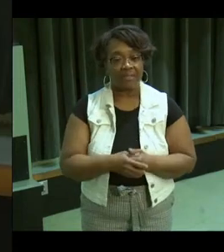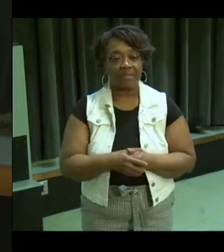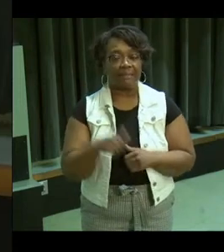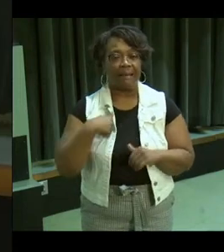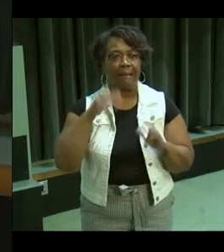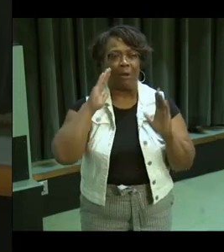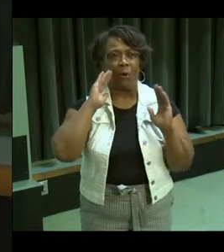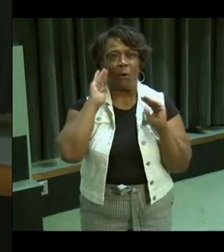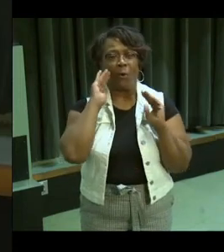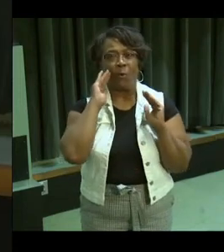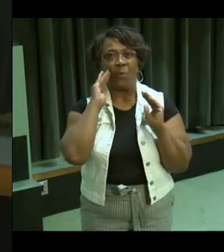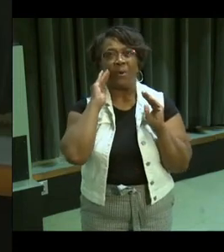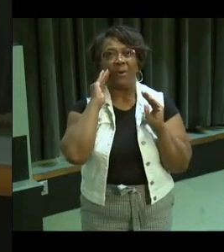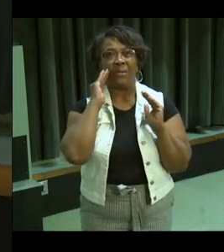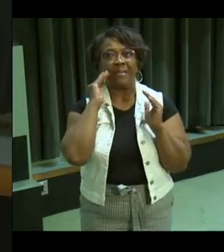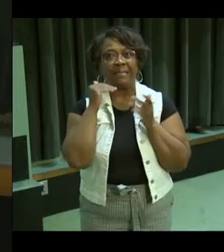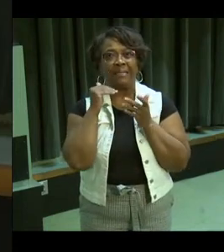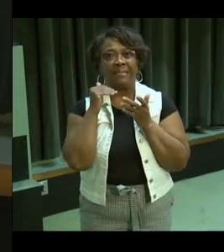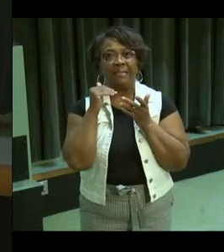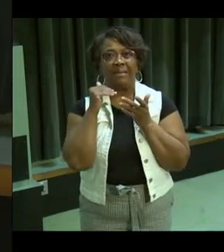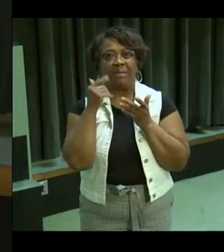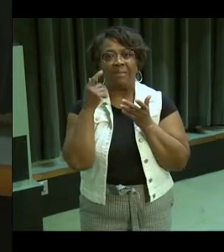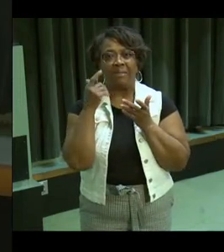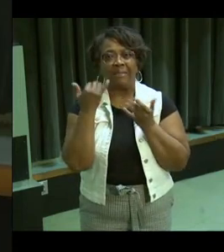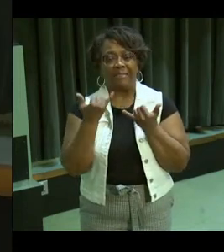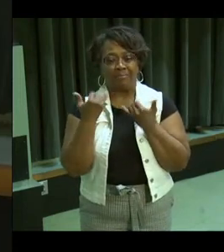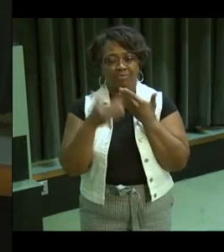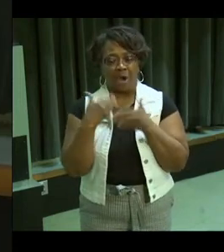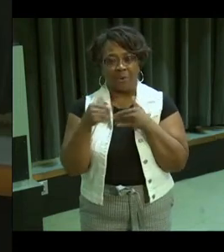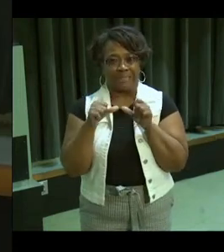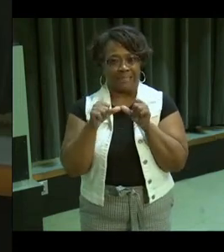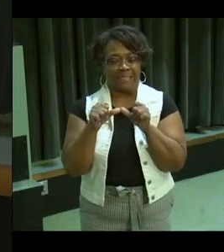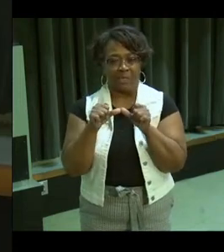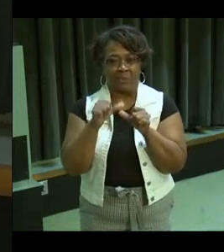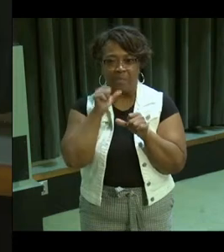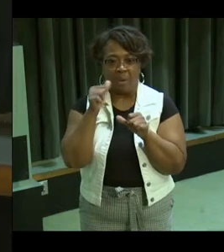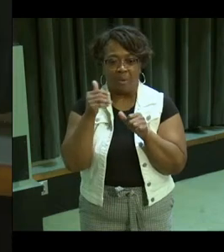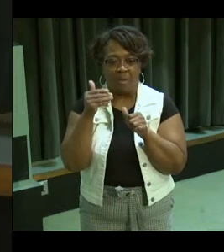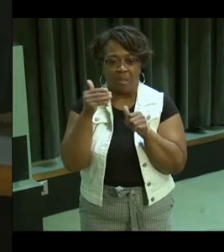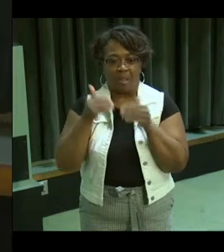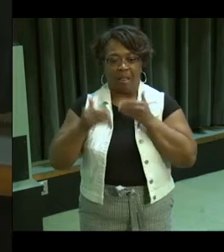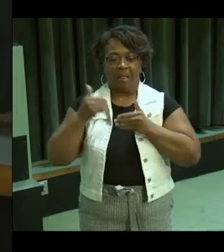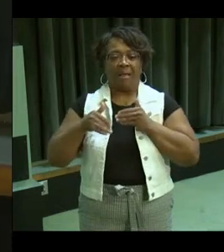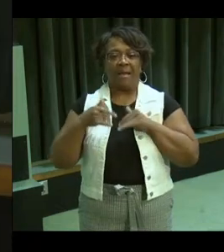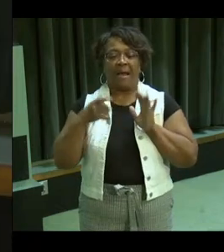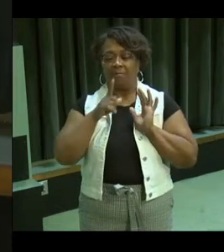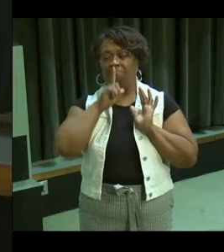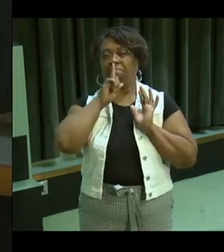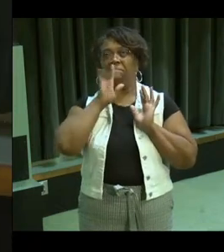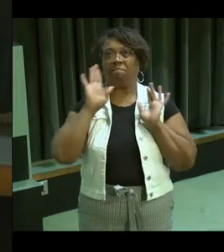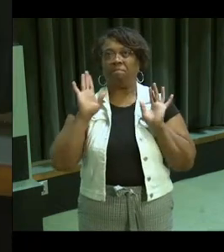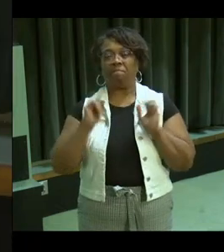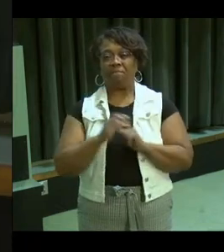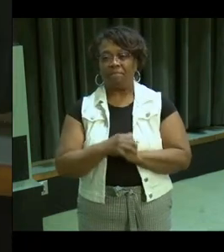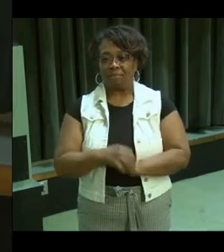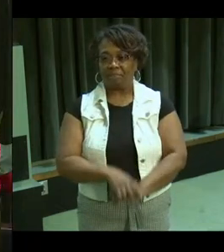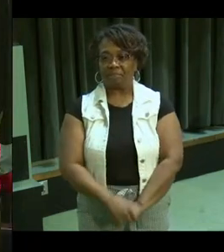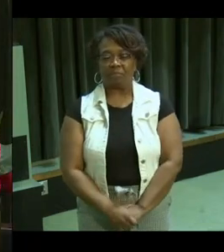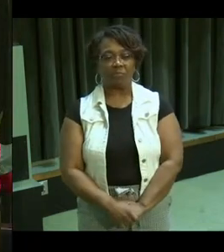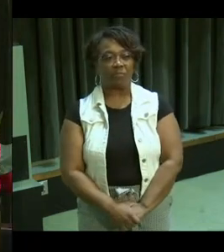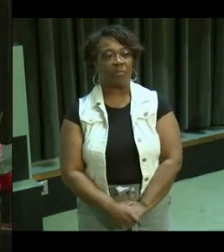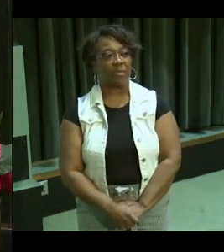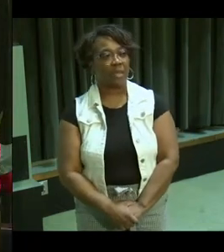next year we continue with the